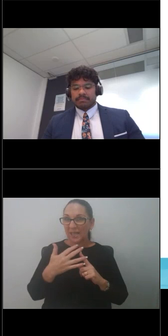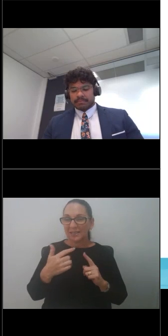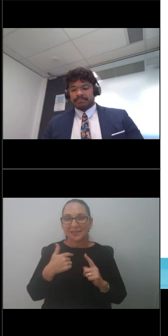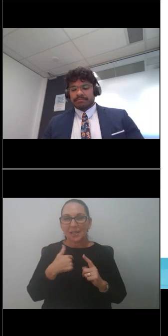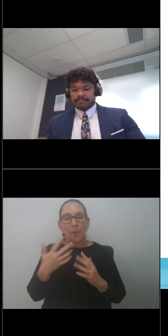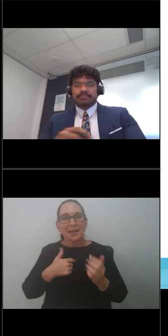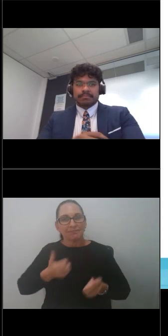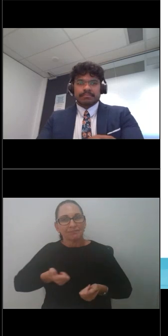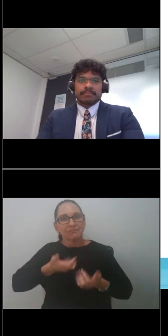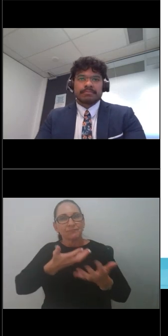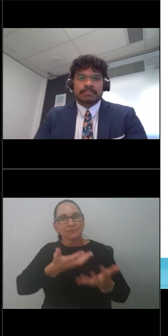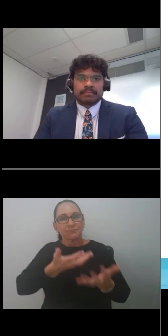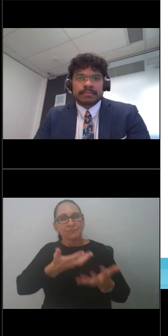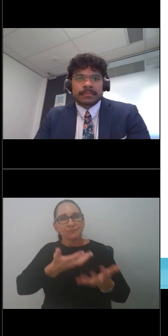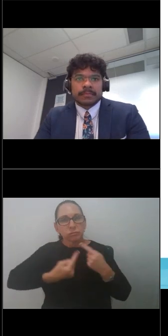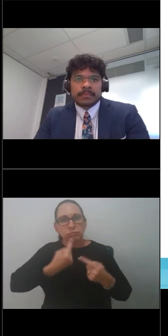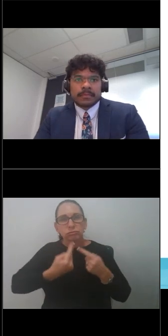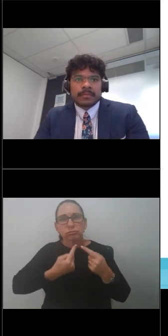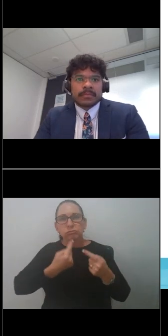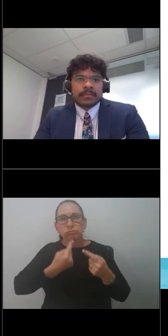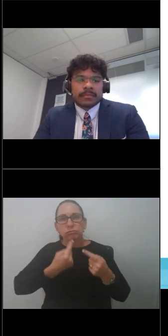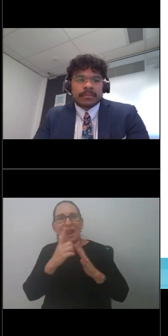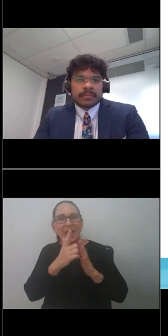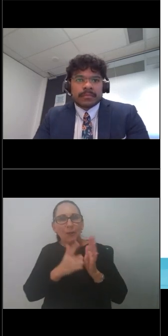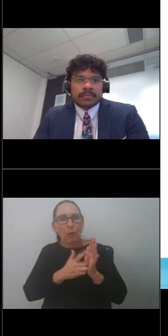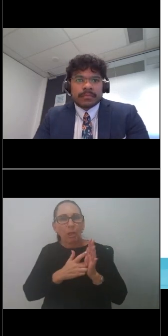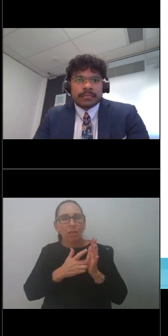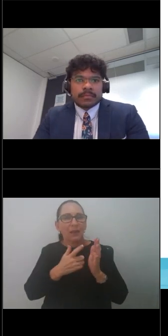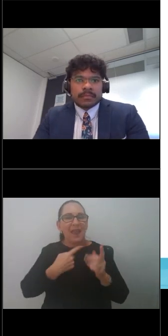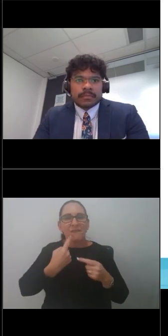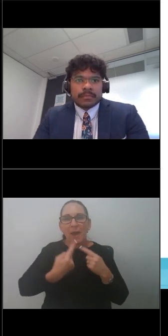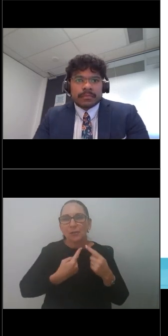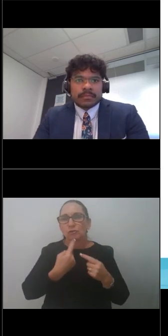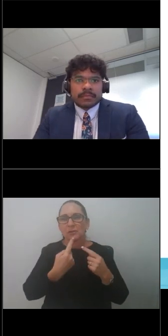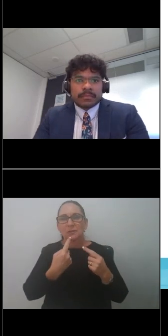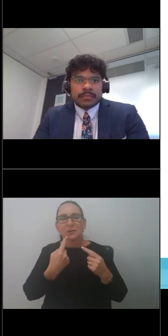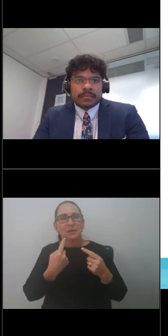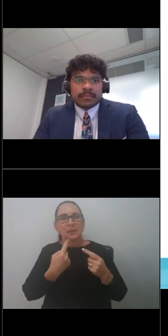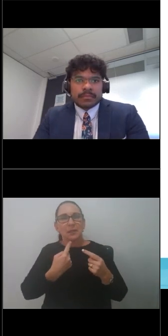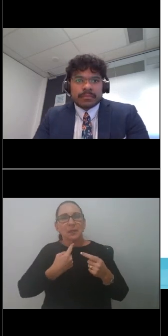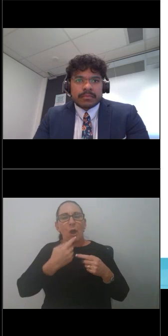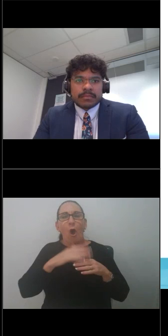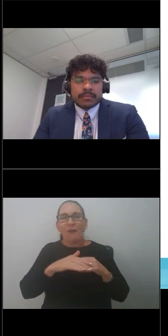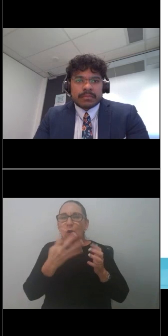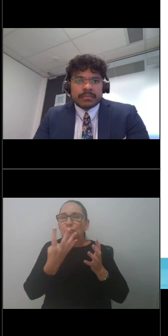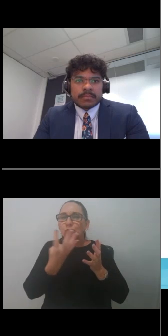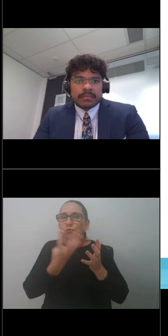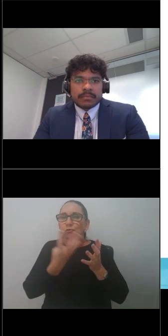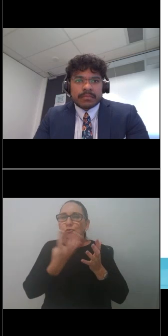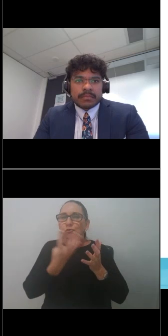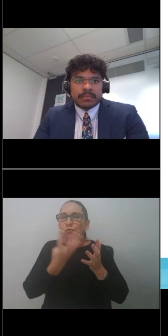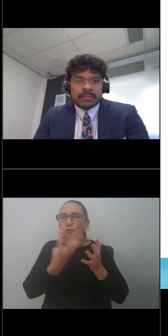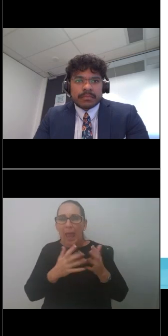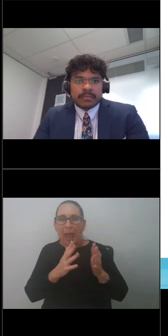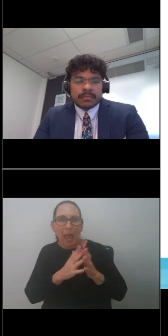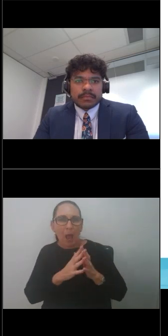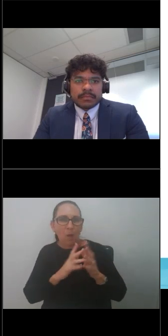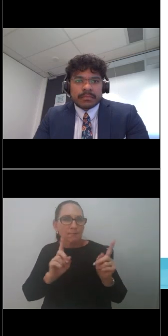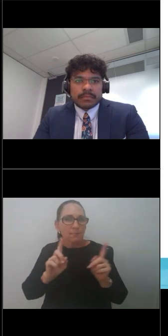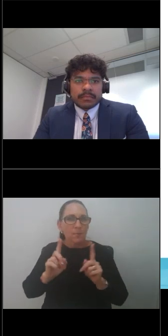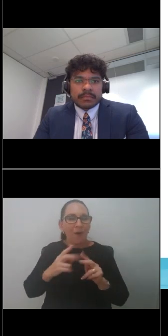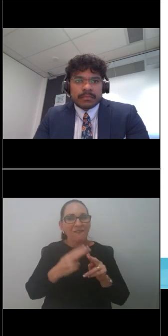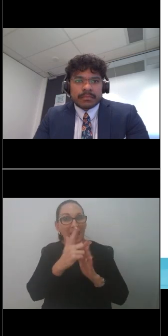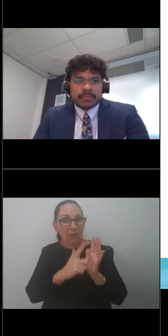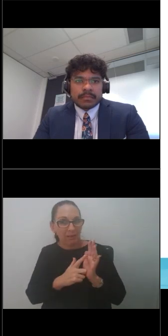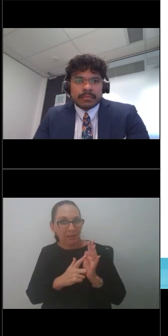how you navigate legal system with by breaking down a story um a a um education counsellor their